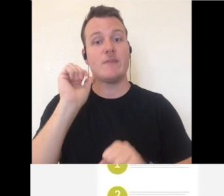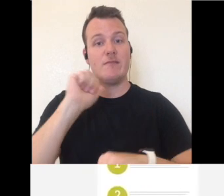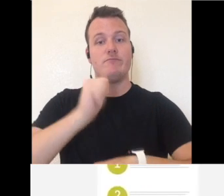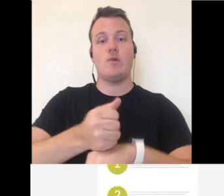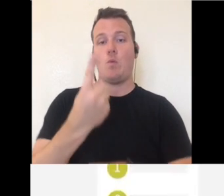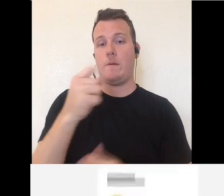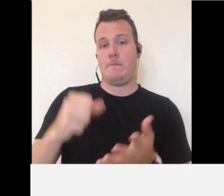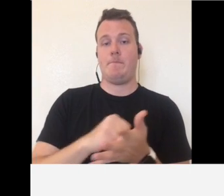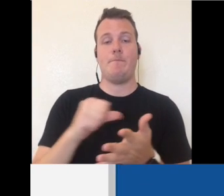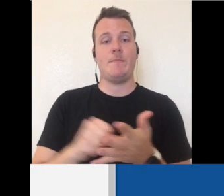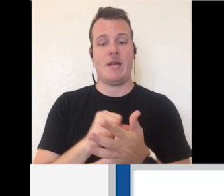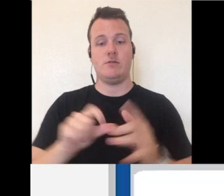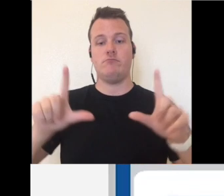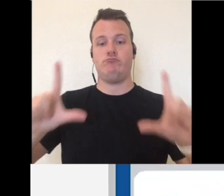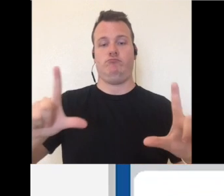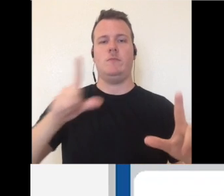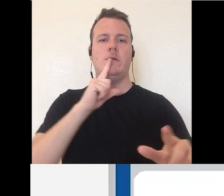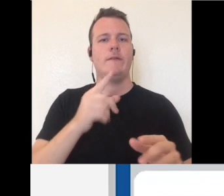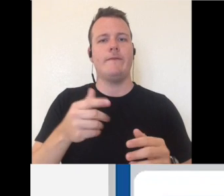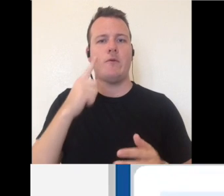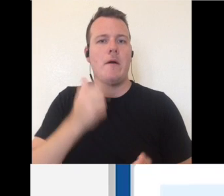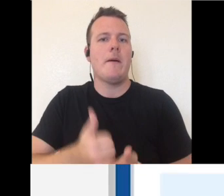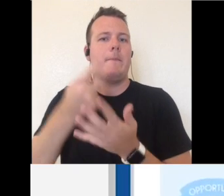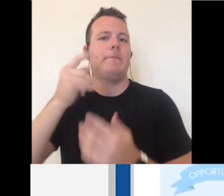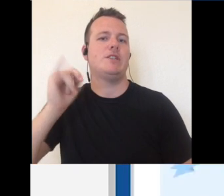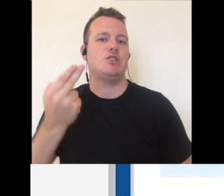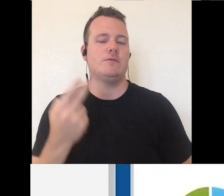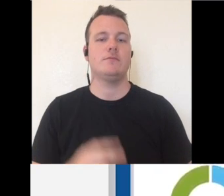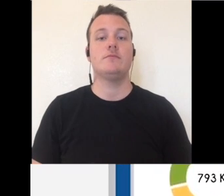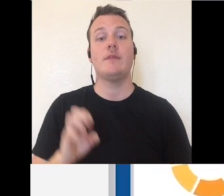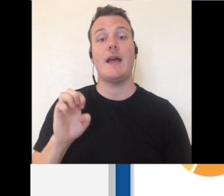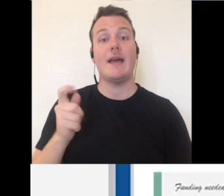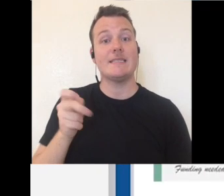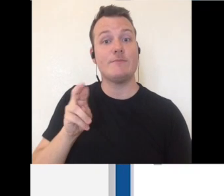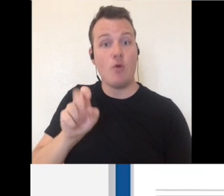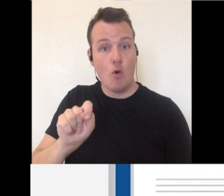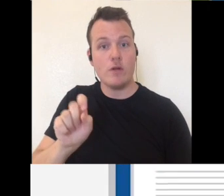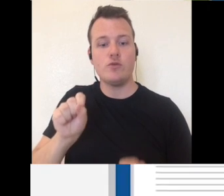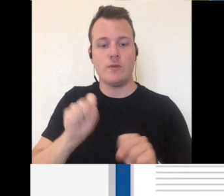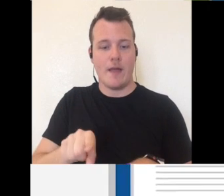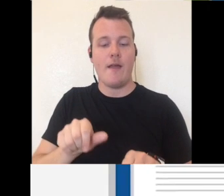support, you can also build a one-page visual snapshot for quick pitching and